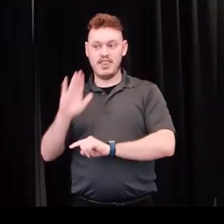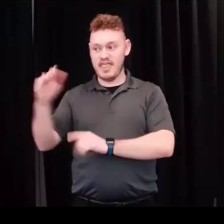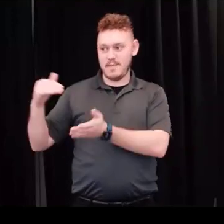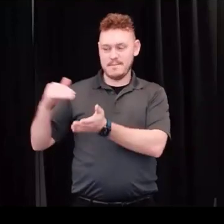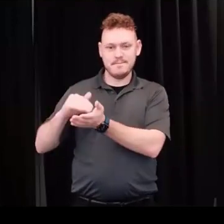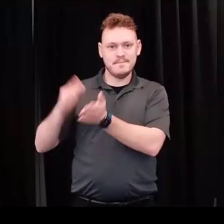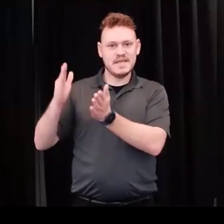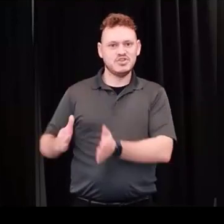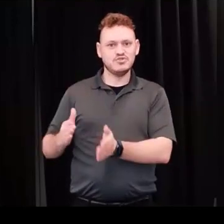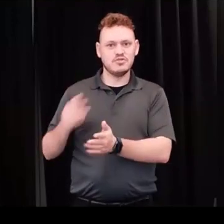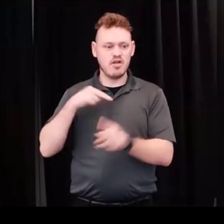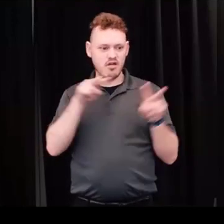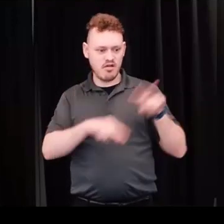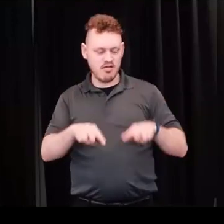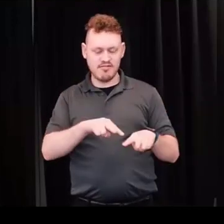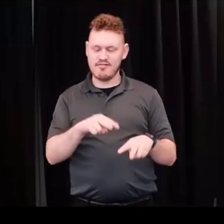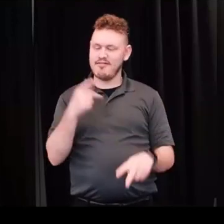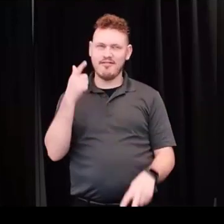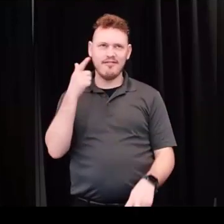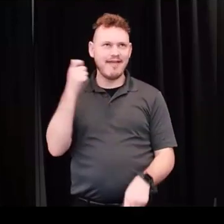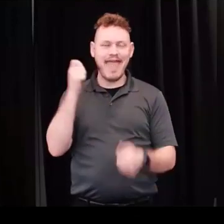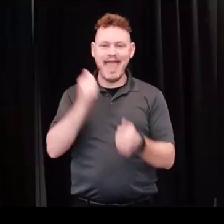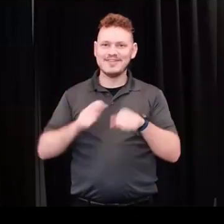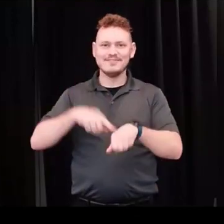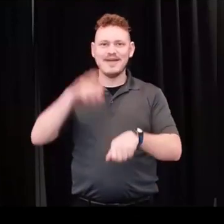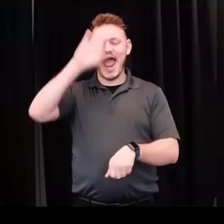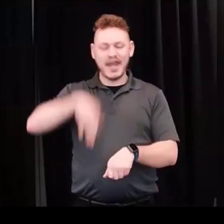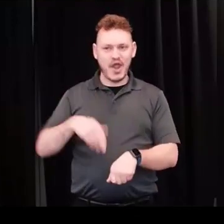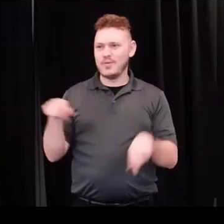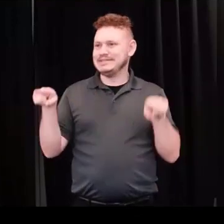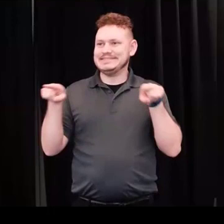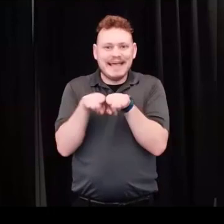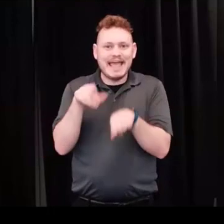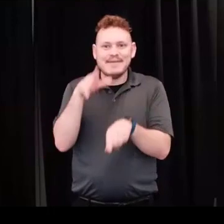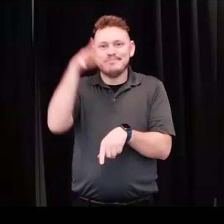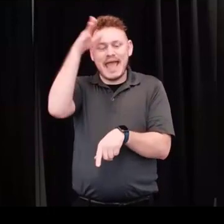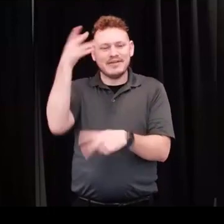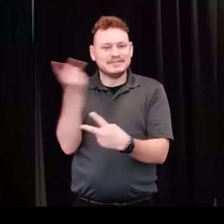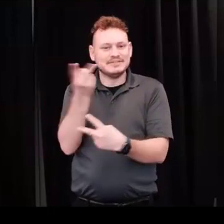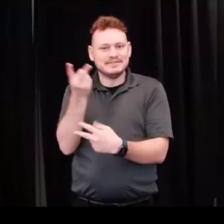every time she looked at them, because she's like, "I know they came from the same set of parents but